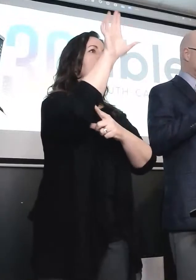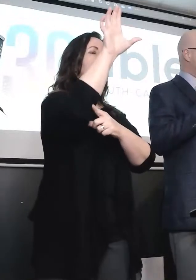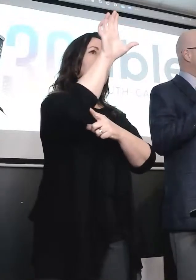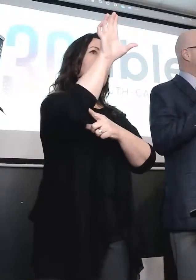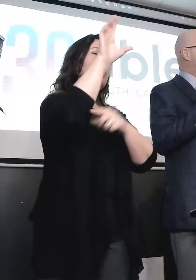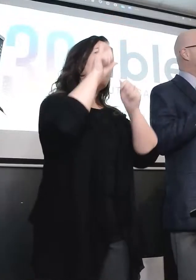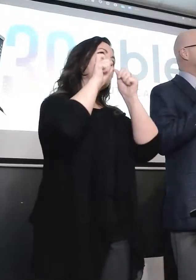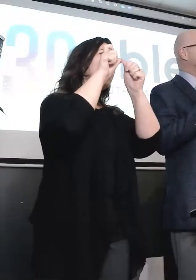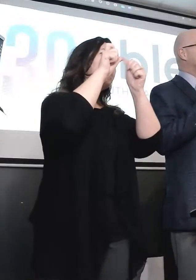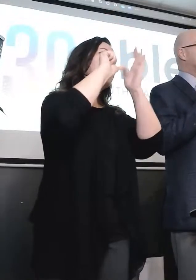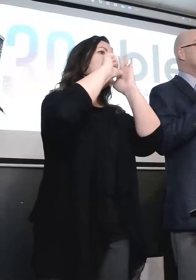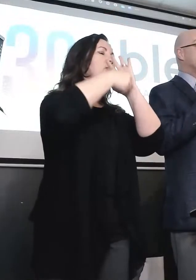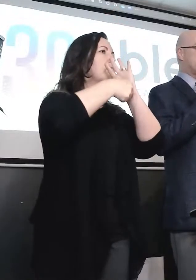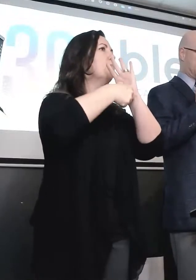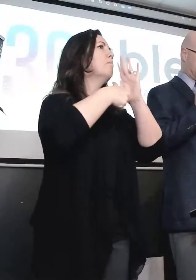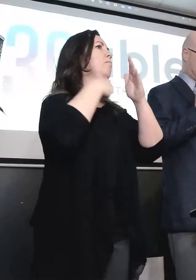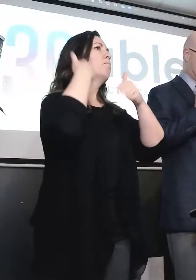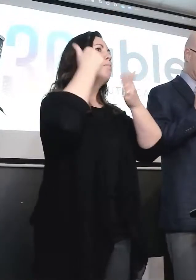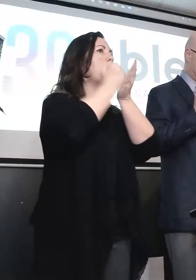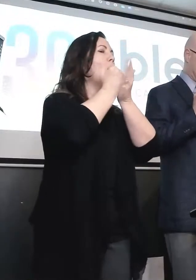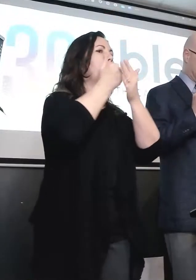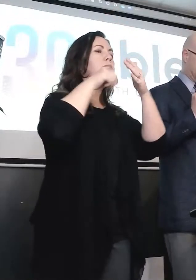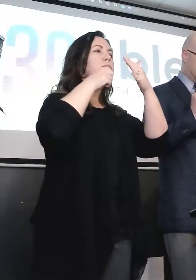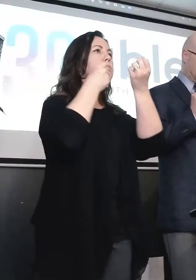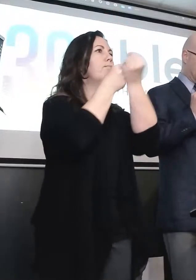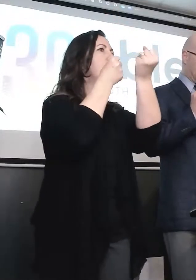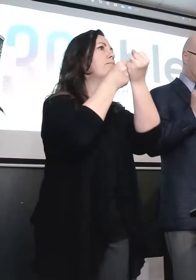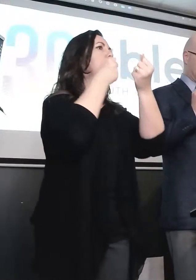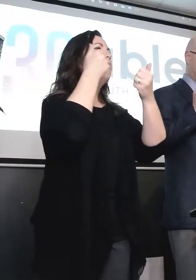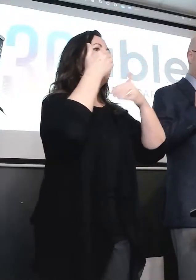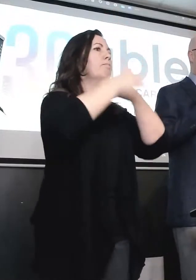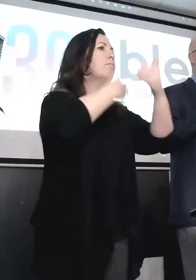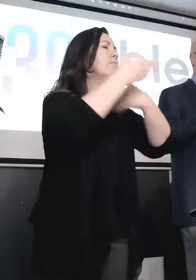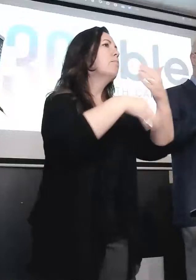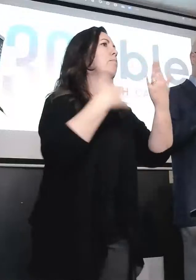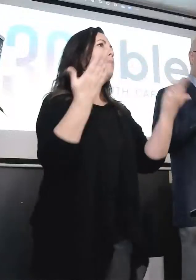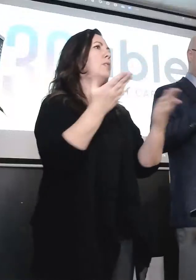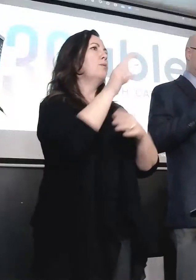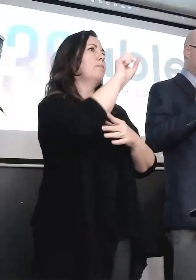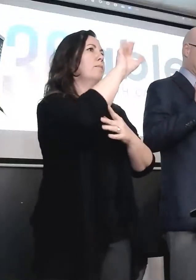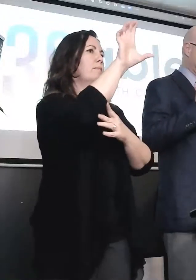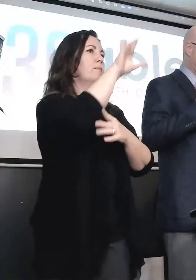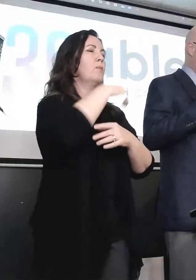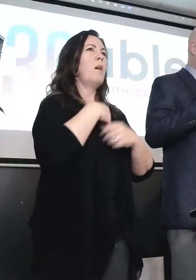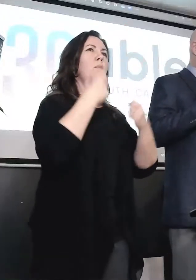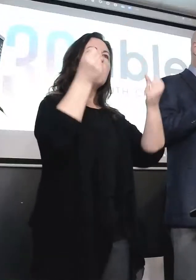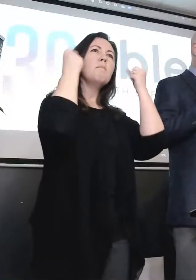disability rights movement in South Carolina we've equipped countless individuals with the